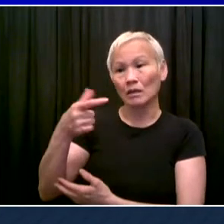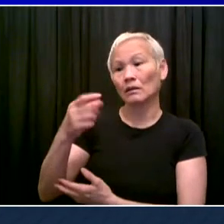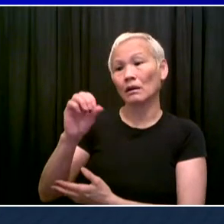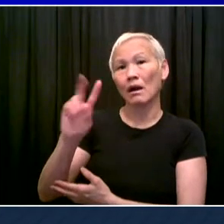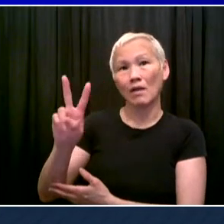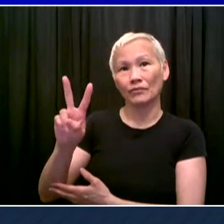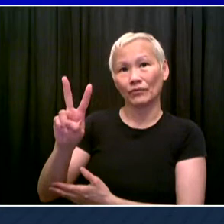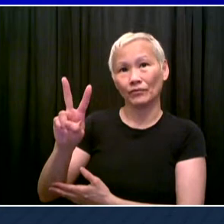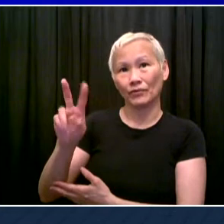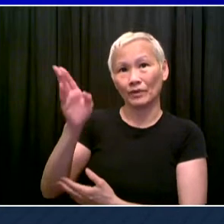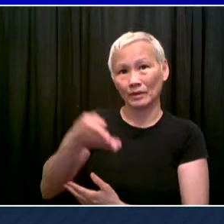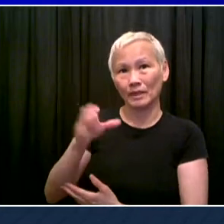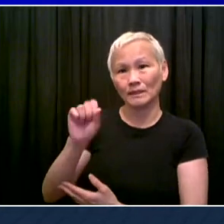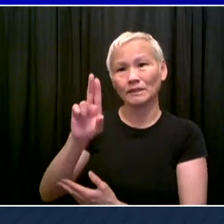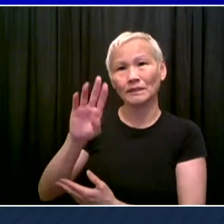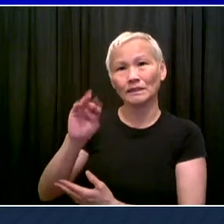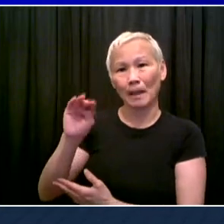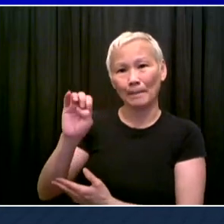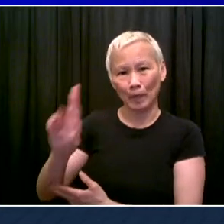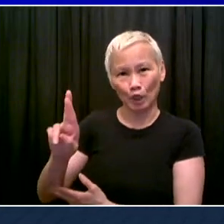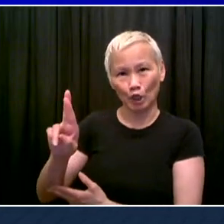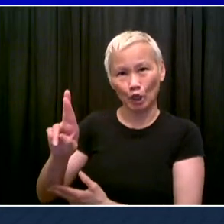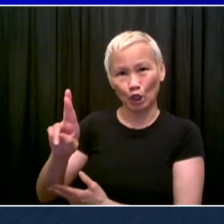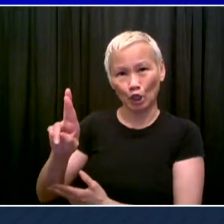UP THIS WEENDKE.